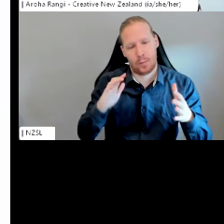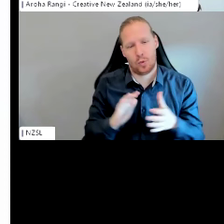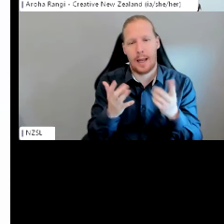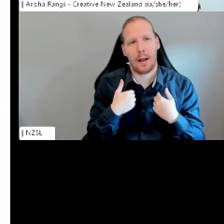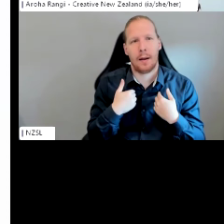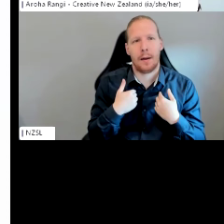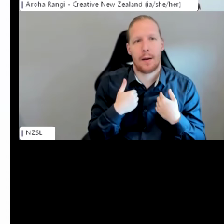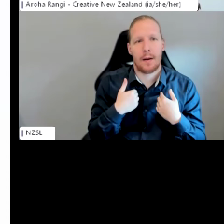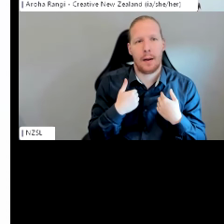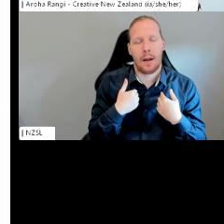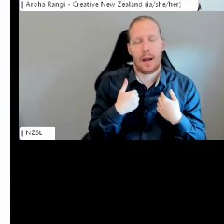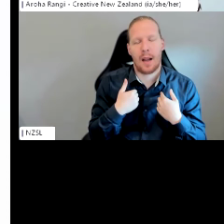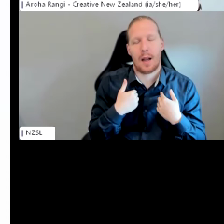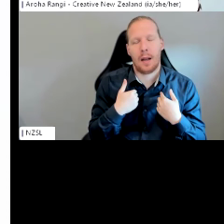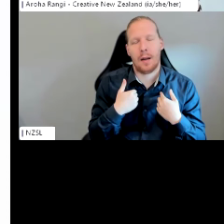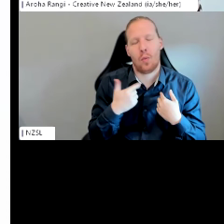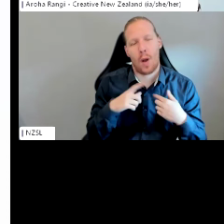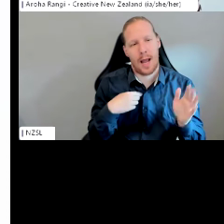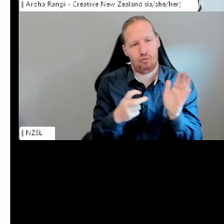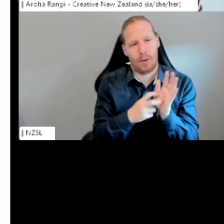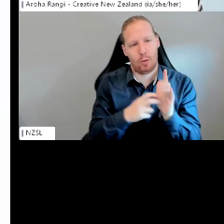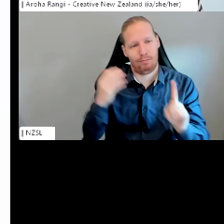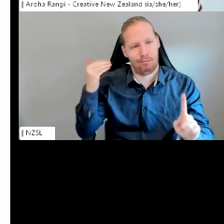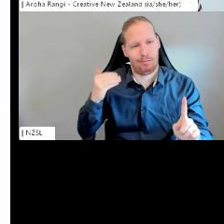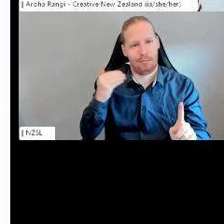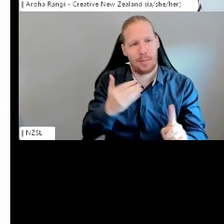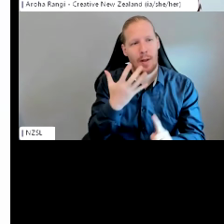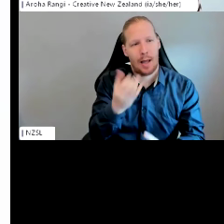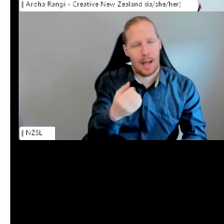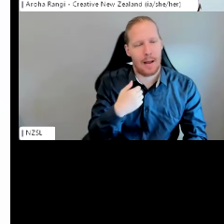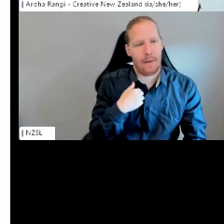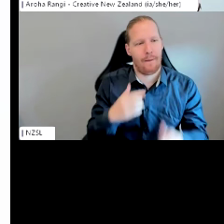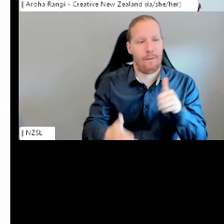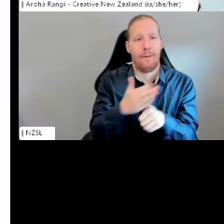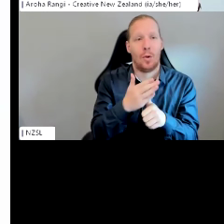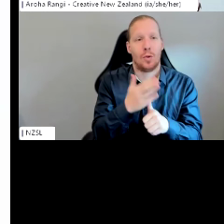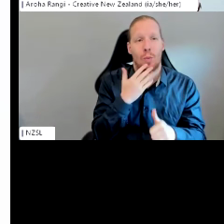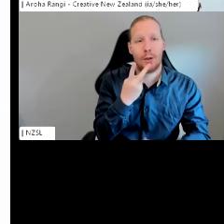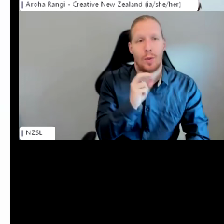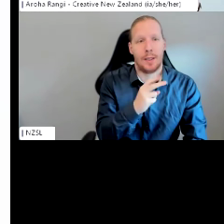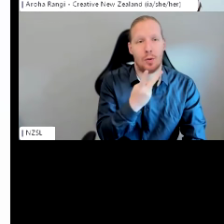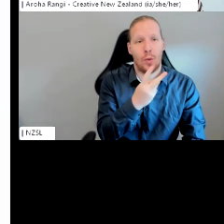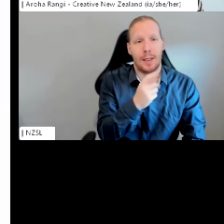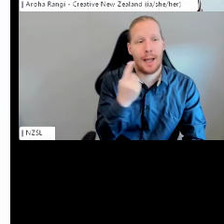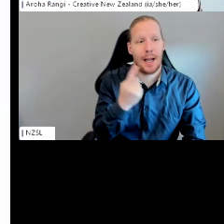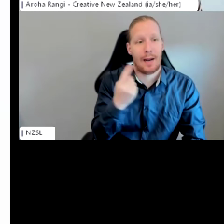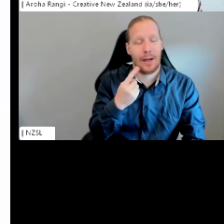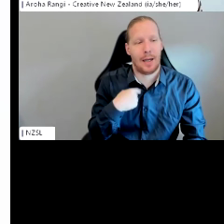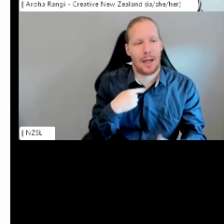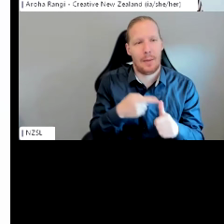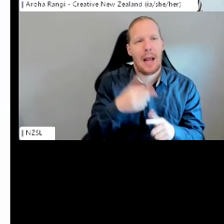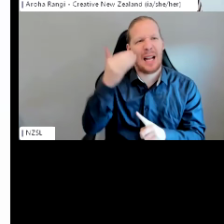record here. There's the first of our audience atlas reports. The one with the not-so-good cover,